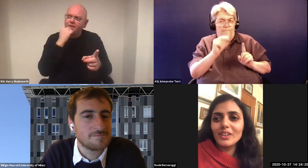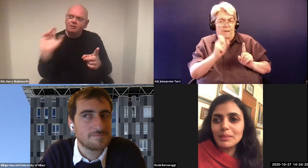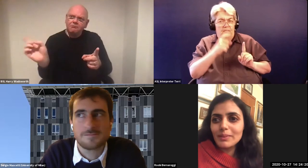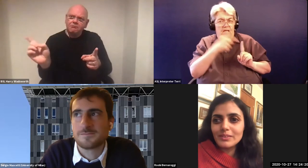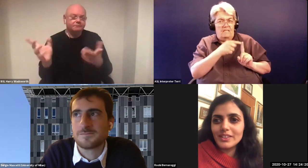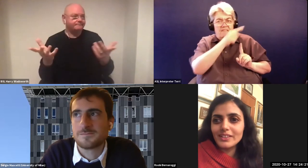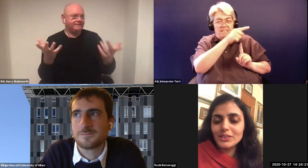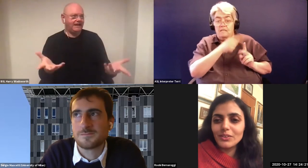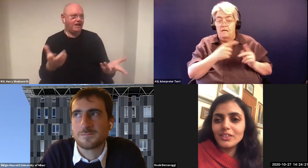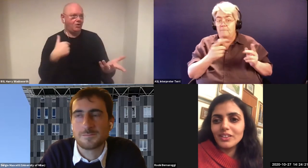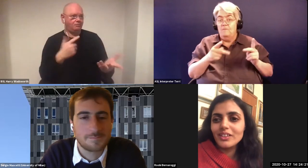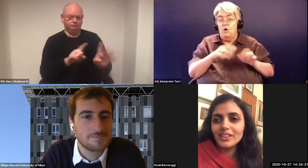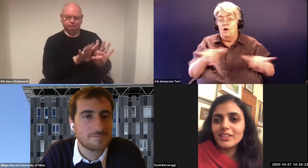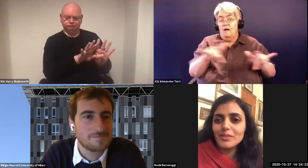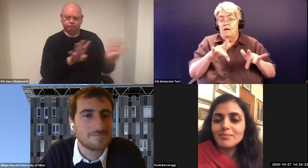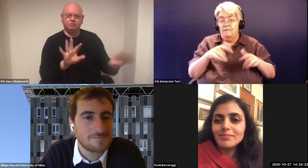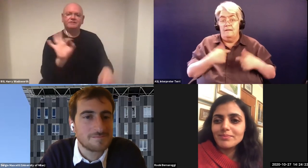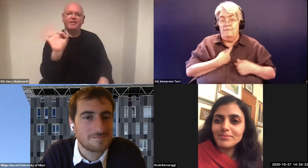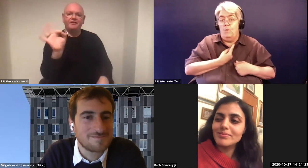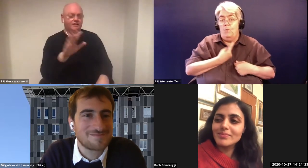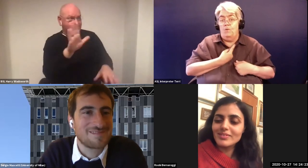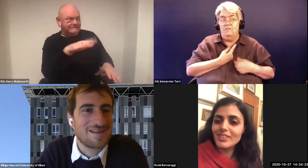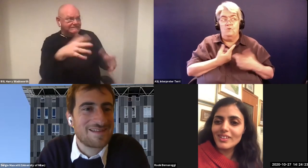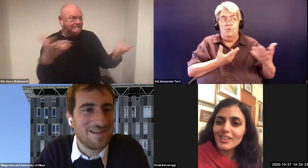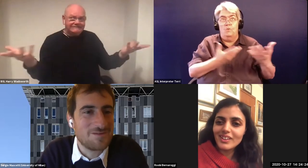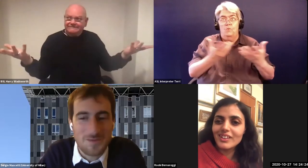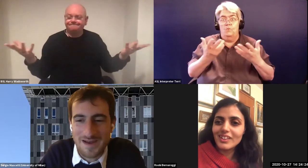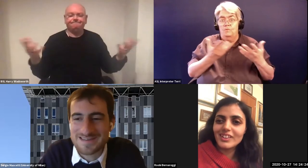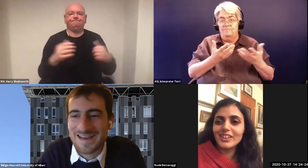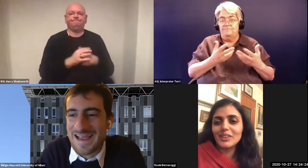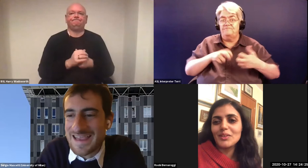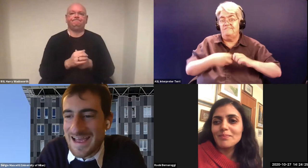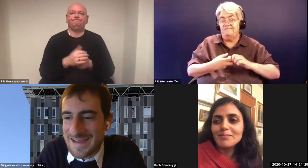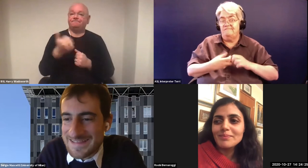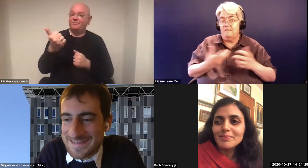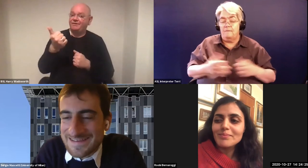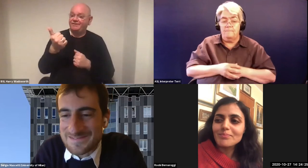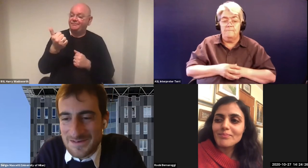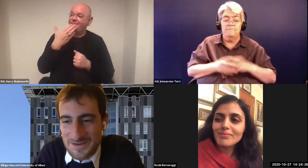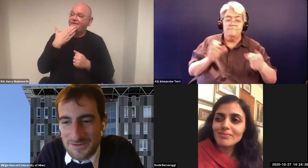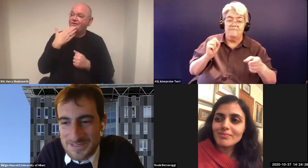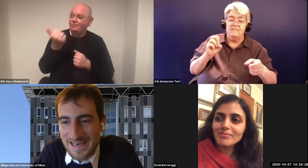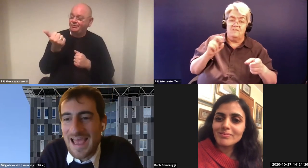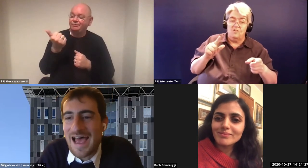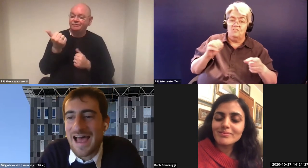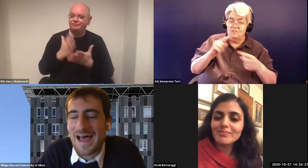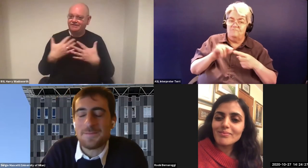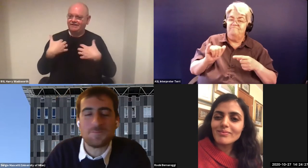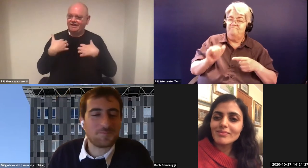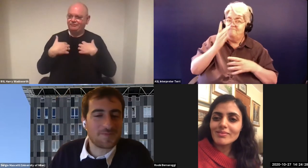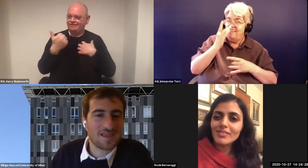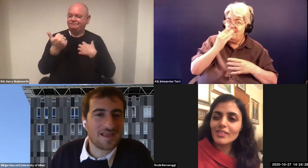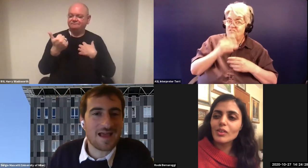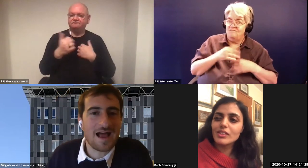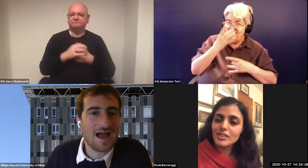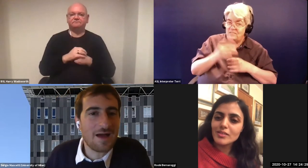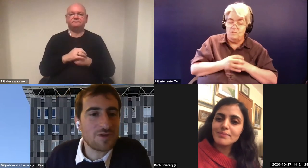people outside so yeah thank you very much yeah that's that's very interesting um I would ask